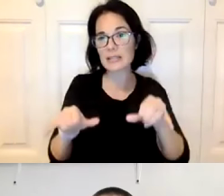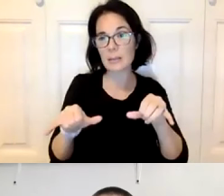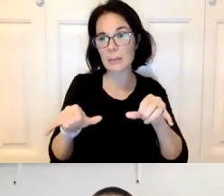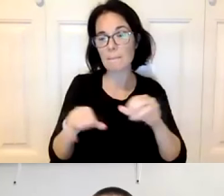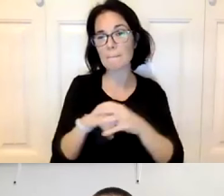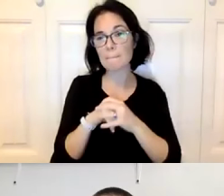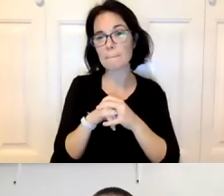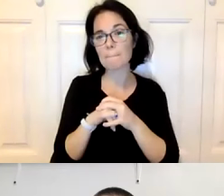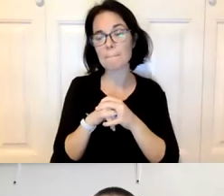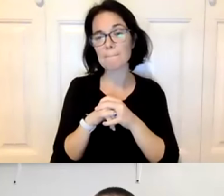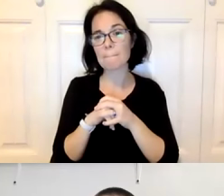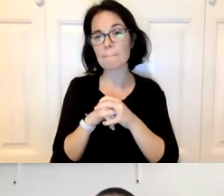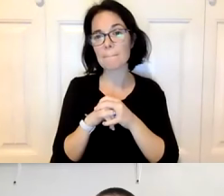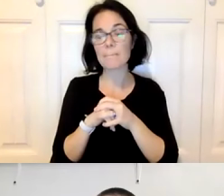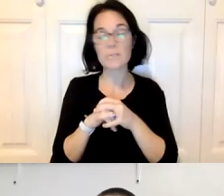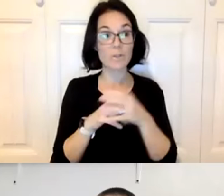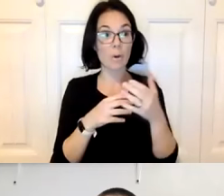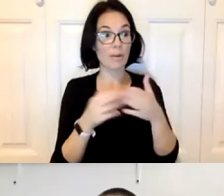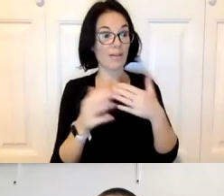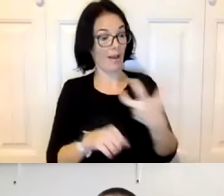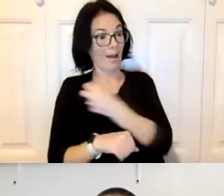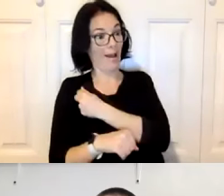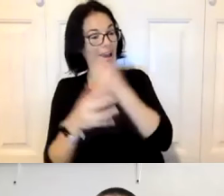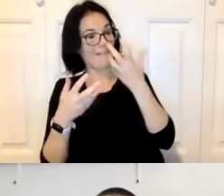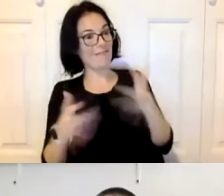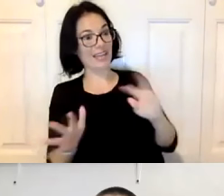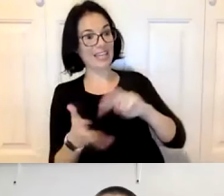Even after people get vaccinated, they are encouraged to continue